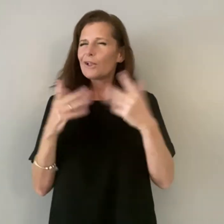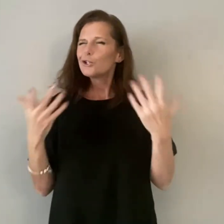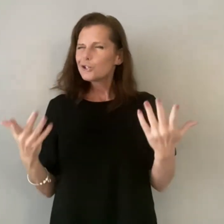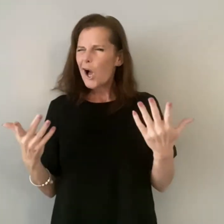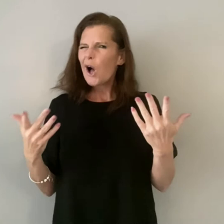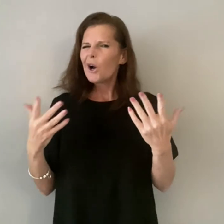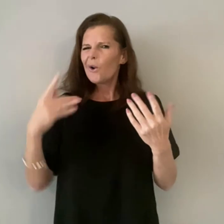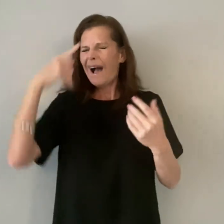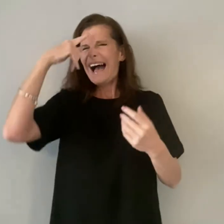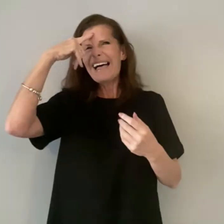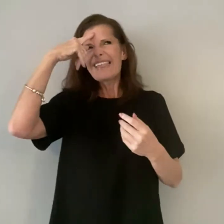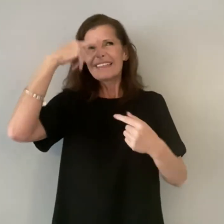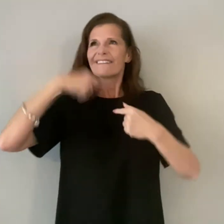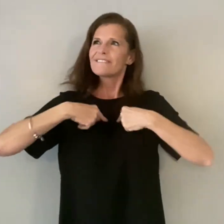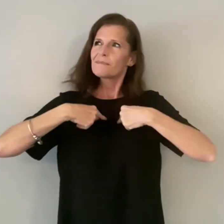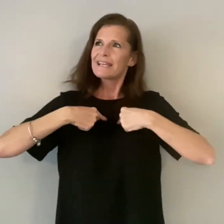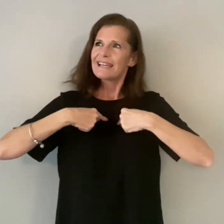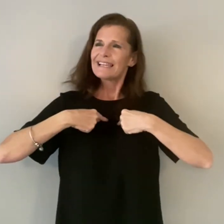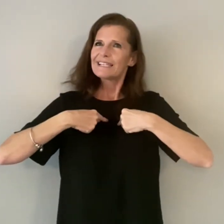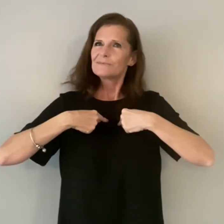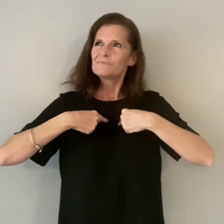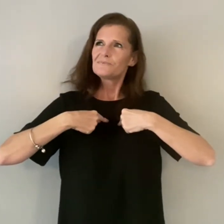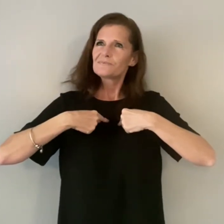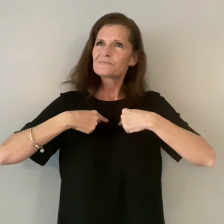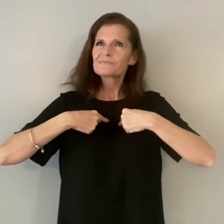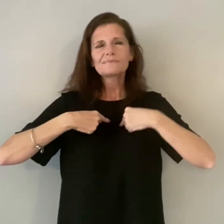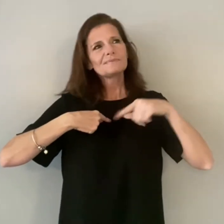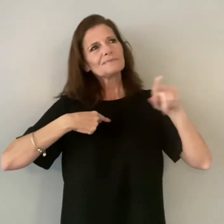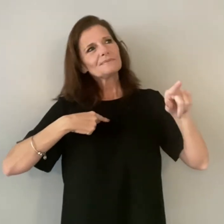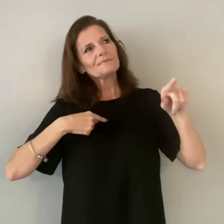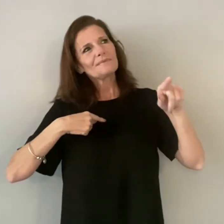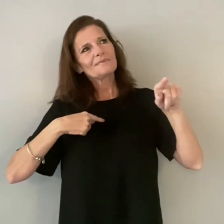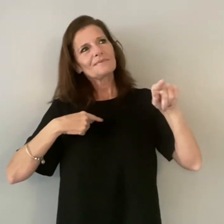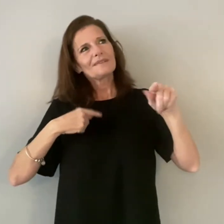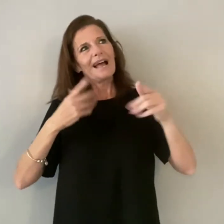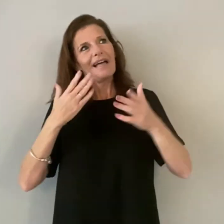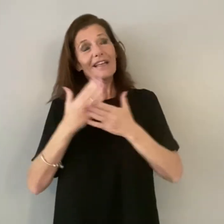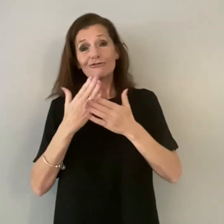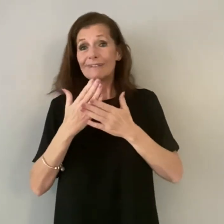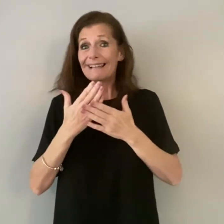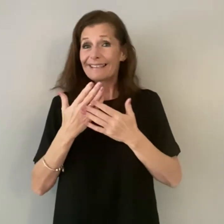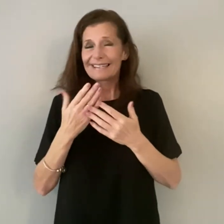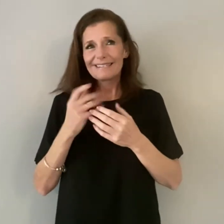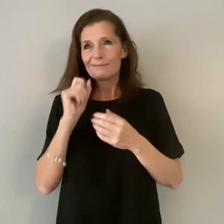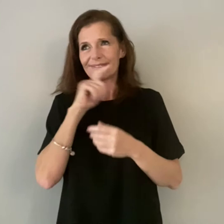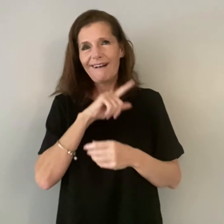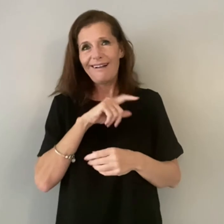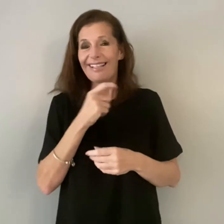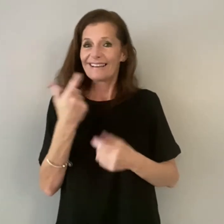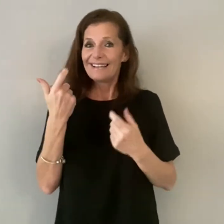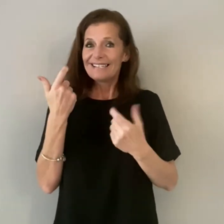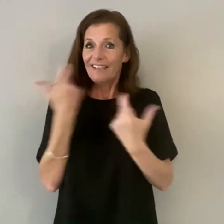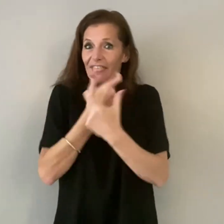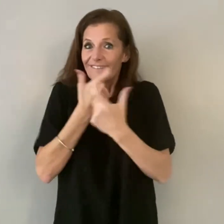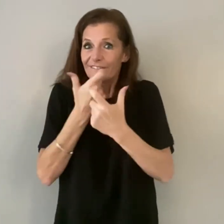And I think that for me is, is actually the really fun oddly bit